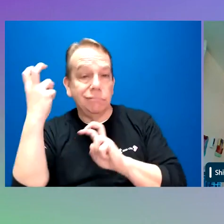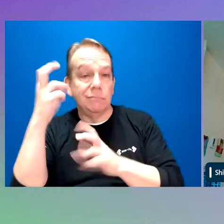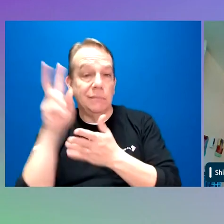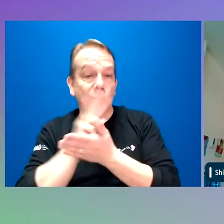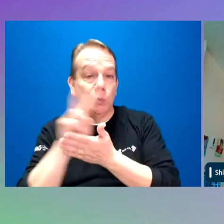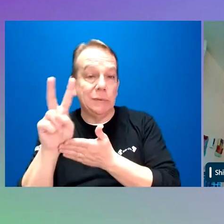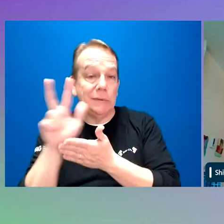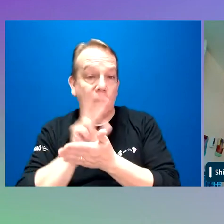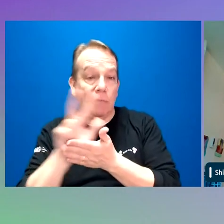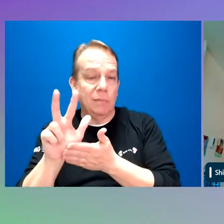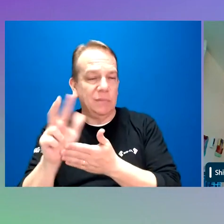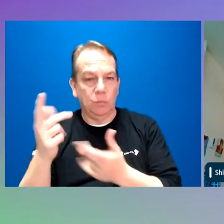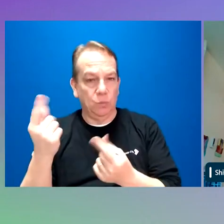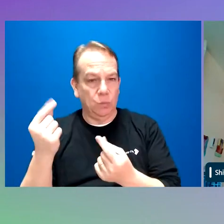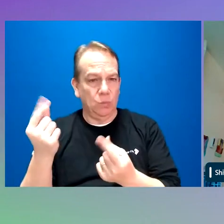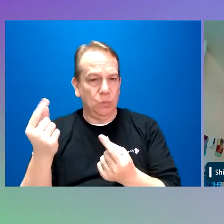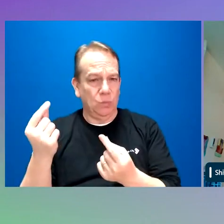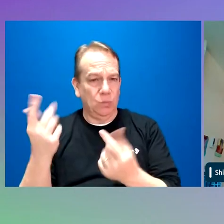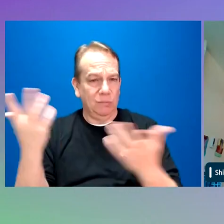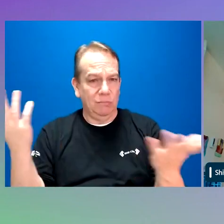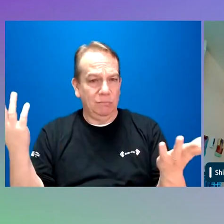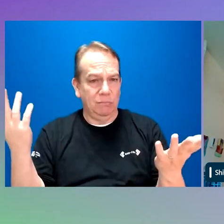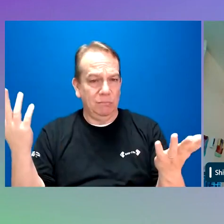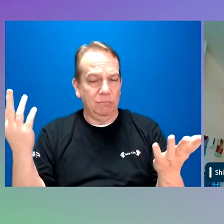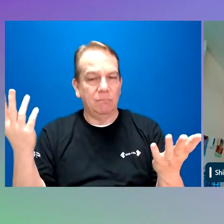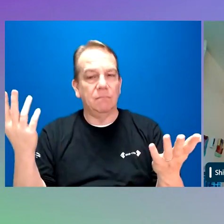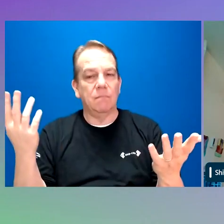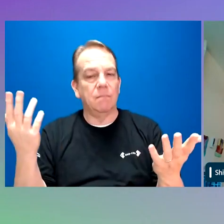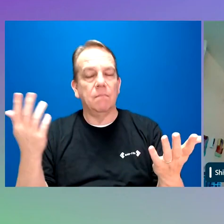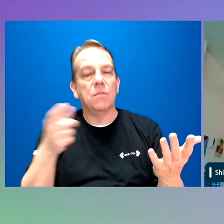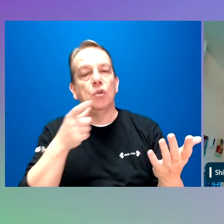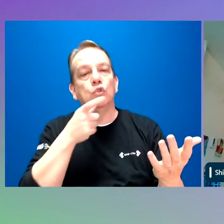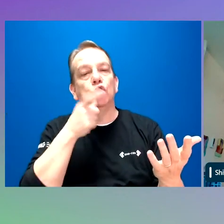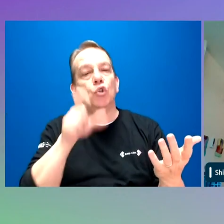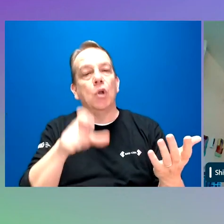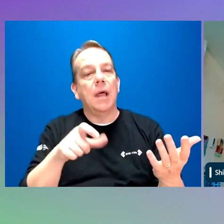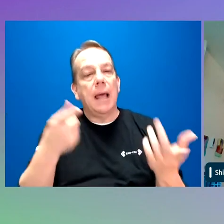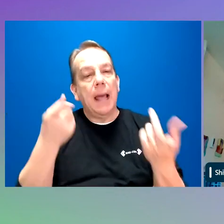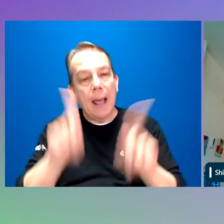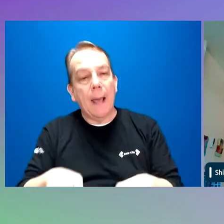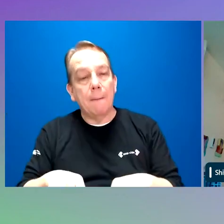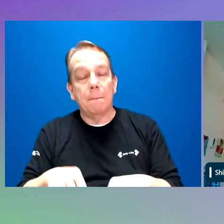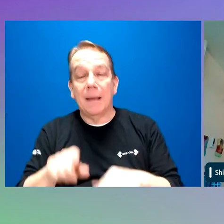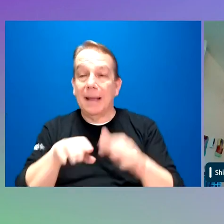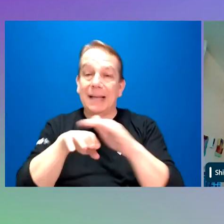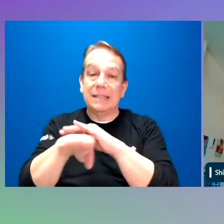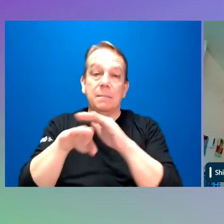weeks, right. So it should not happen that that accessibility